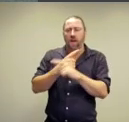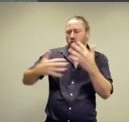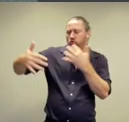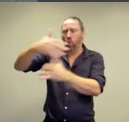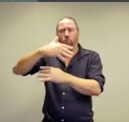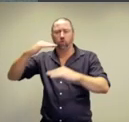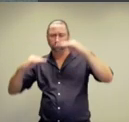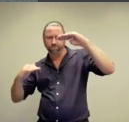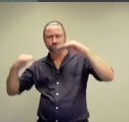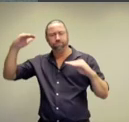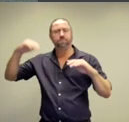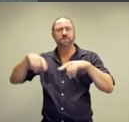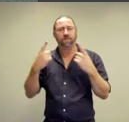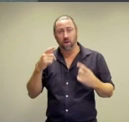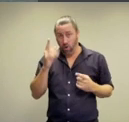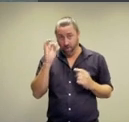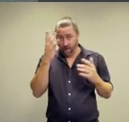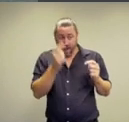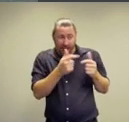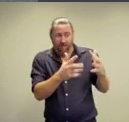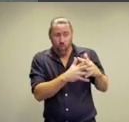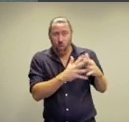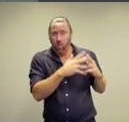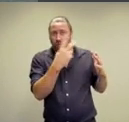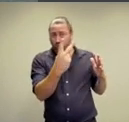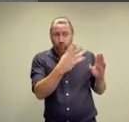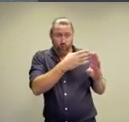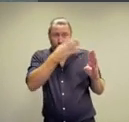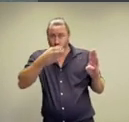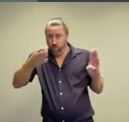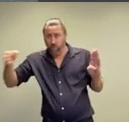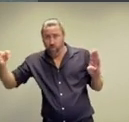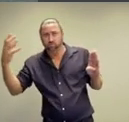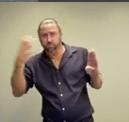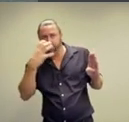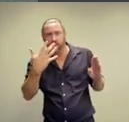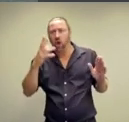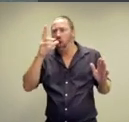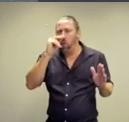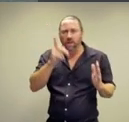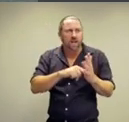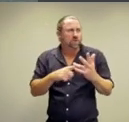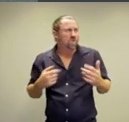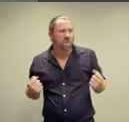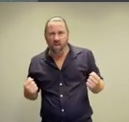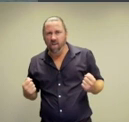changing social conditions and remember this is, you know, in the decades right after the end of WWI is when this is really happening and being